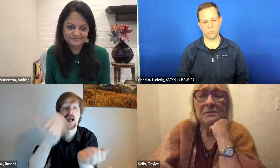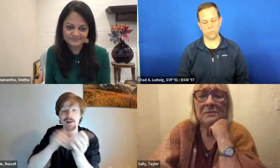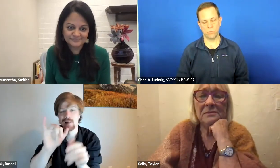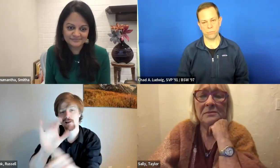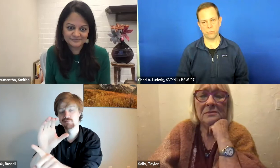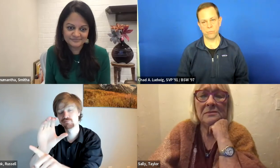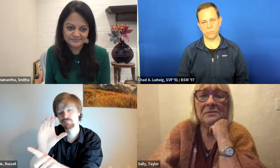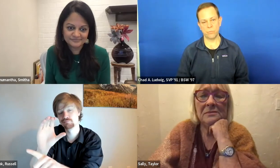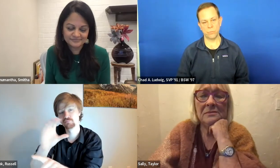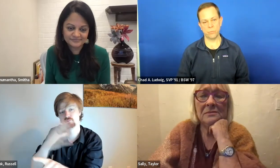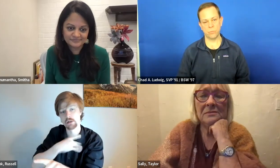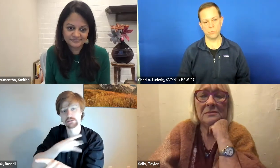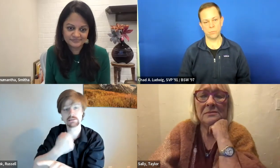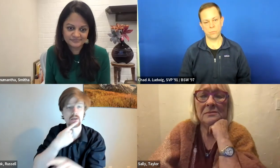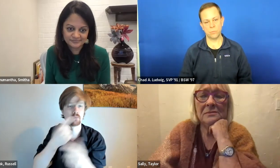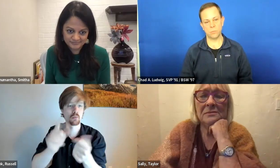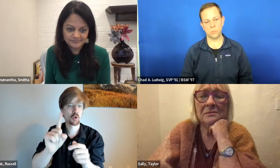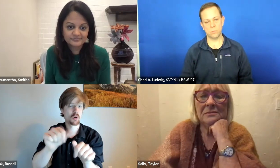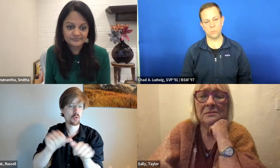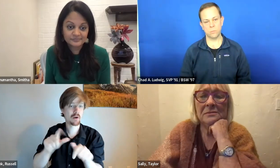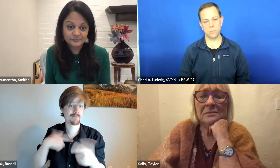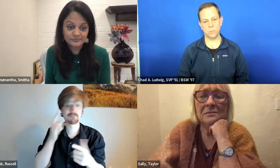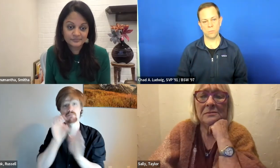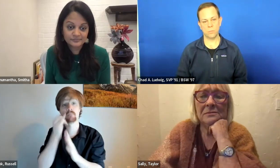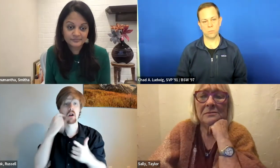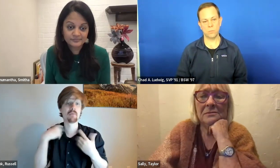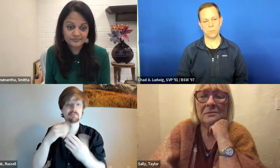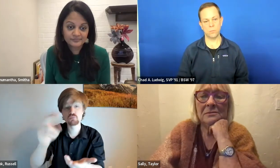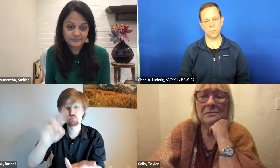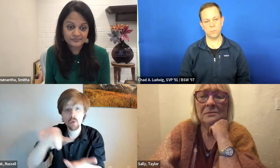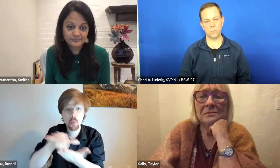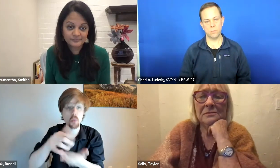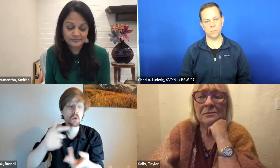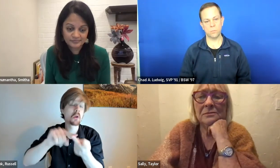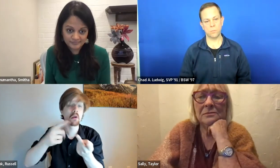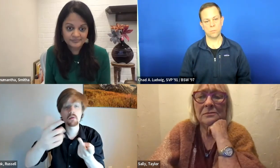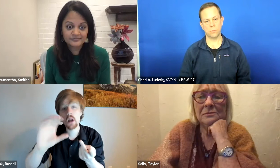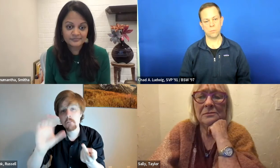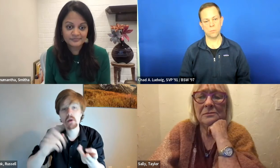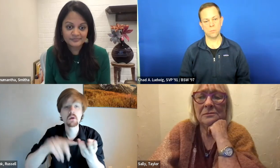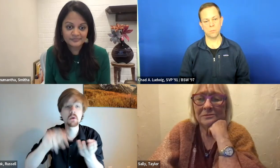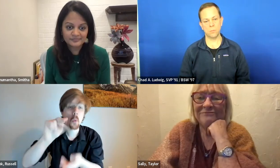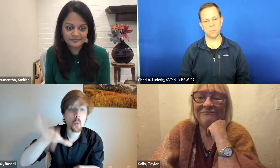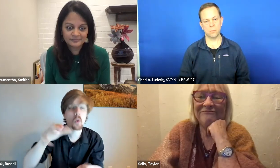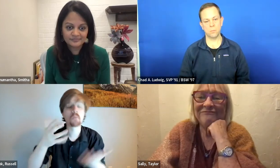There's nothing easy about it, and, like Chad had said, depending on where you're living-- Like, I live in Rochester, New York,